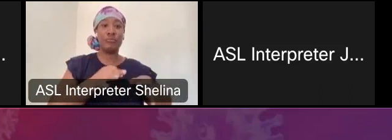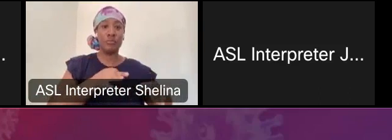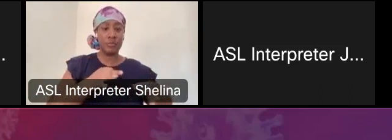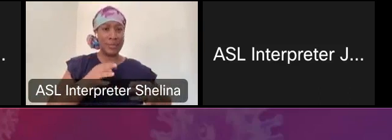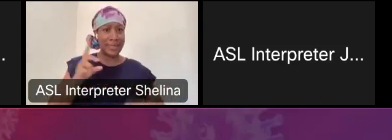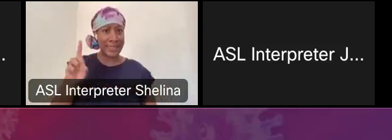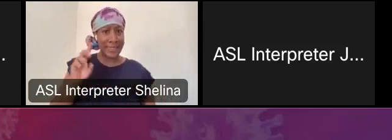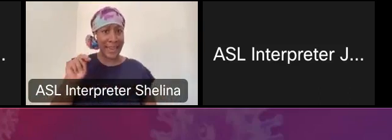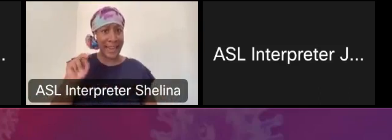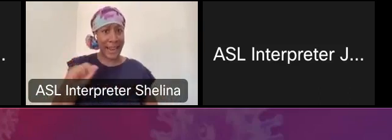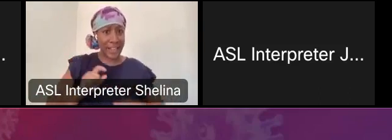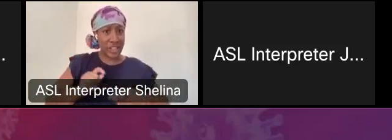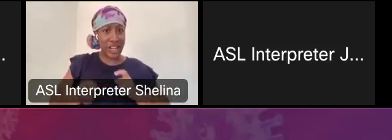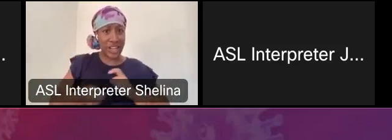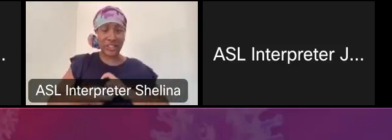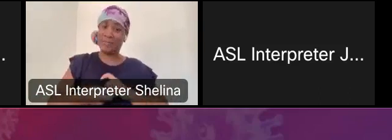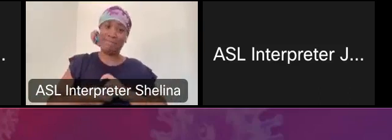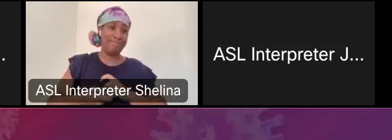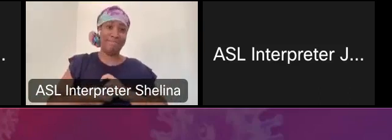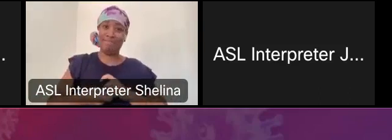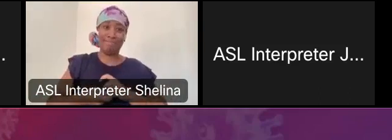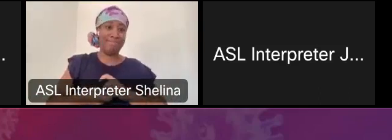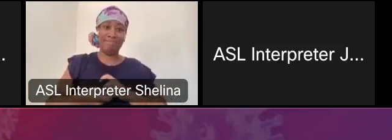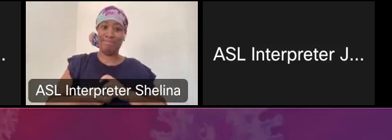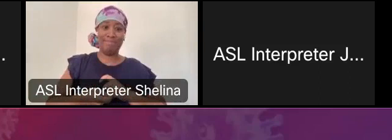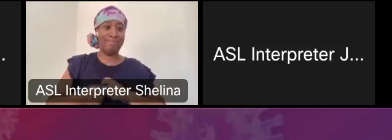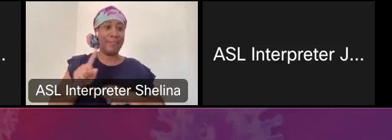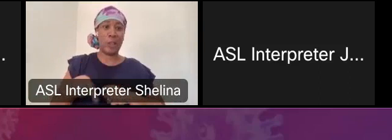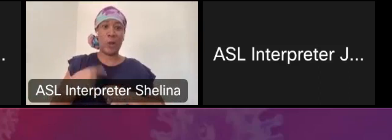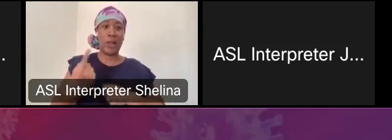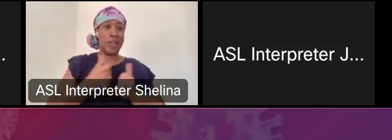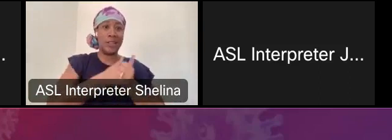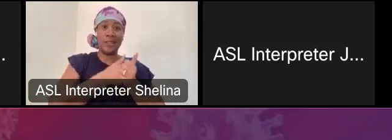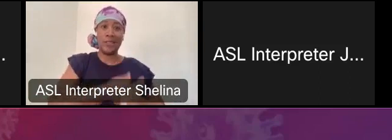The only thing that is tracked is a record of your vaccination.